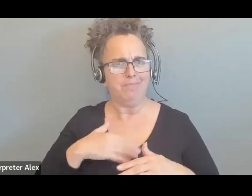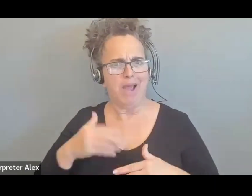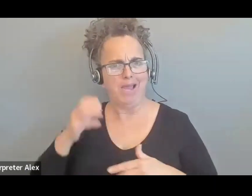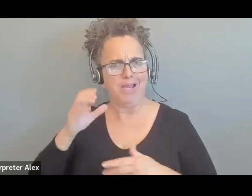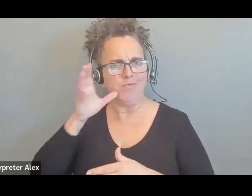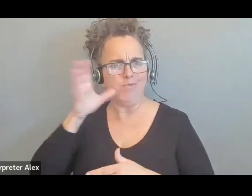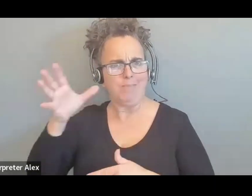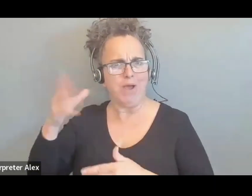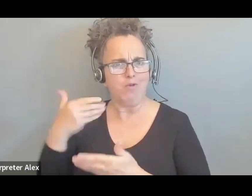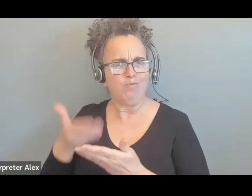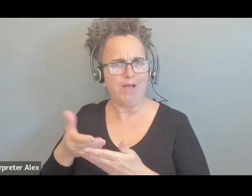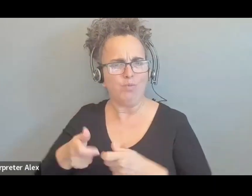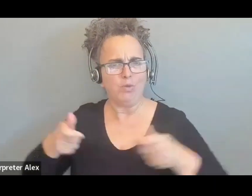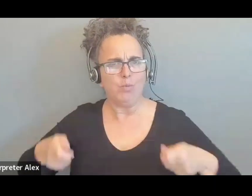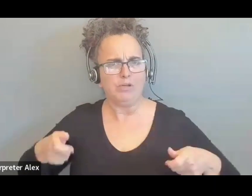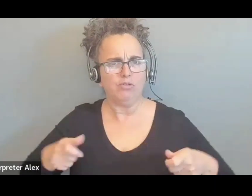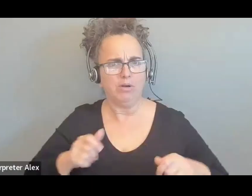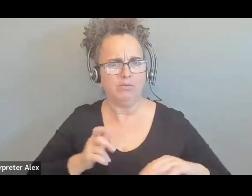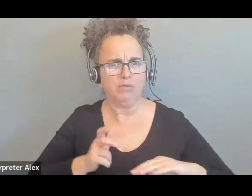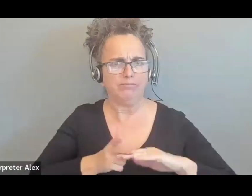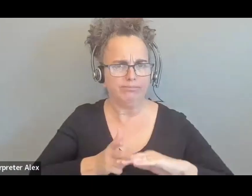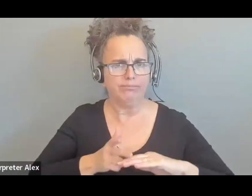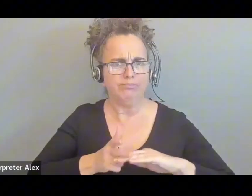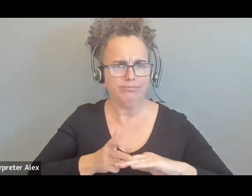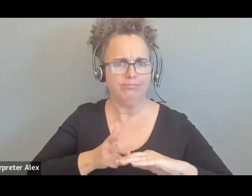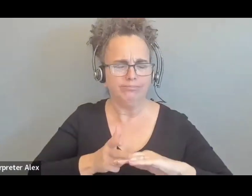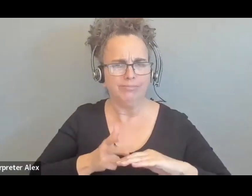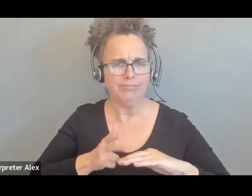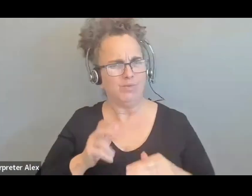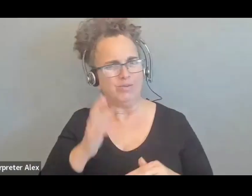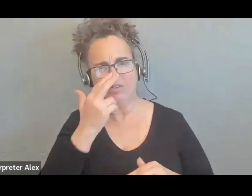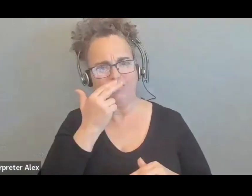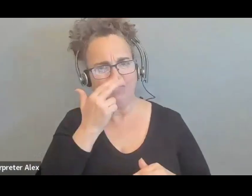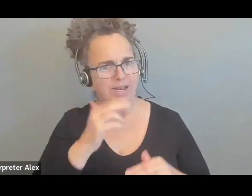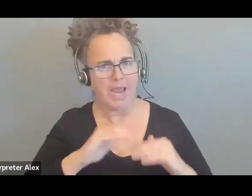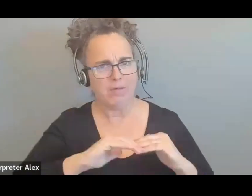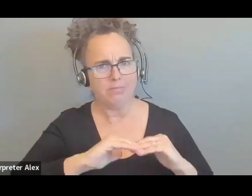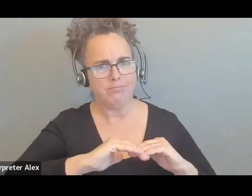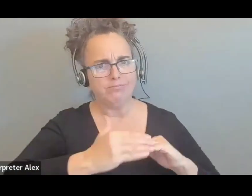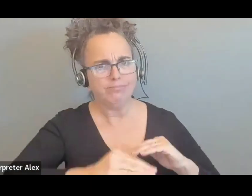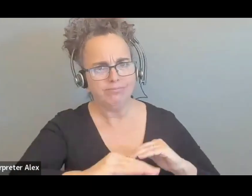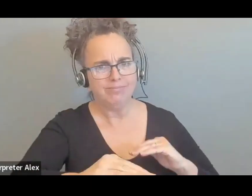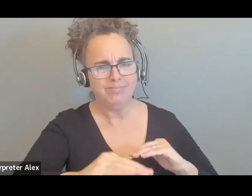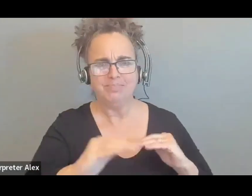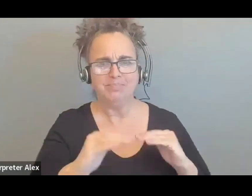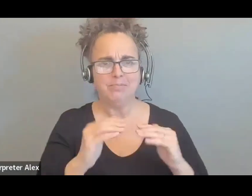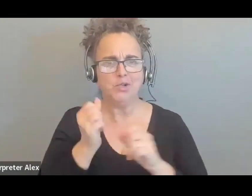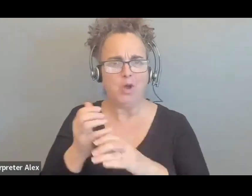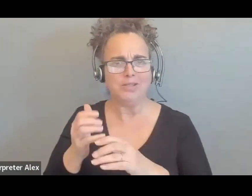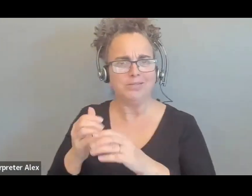It's gonna be a little bit of, and it's just because the ground settled funny and then it percolates into the rest of your life.